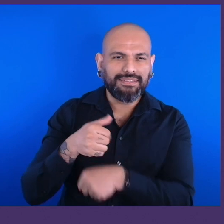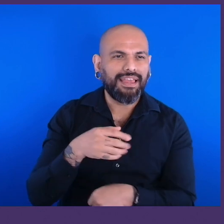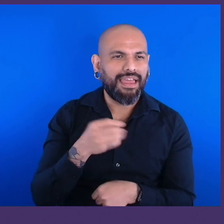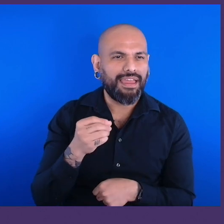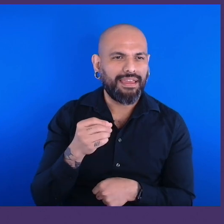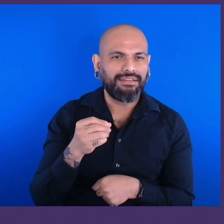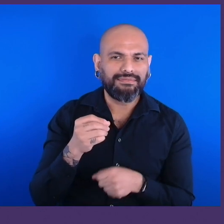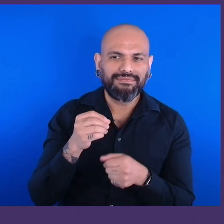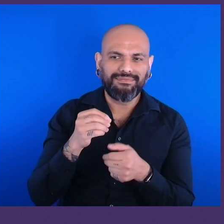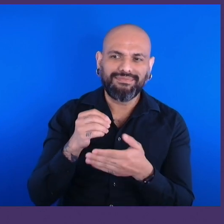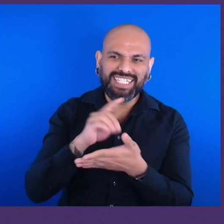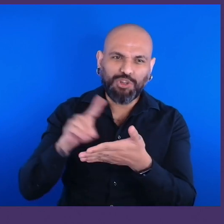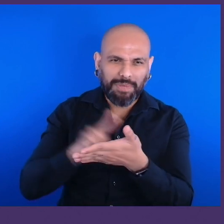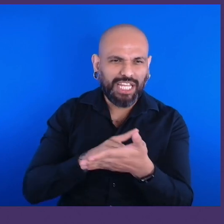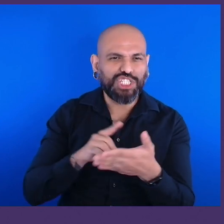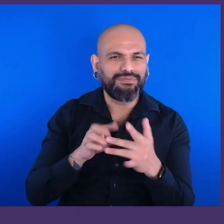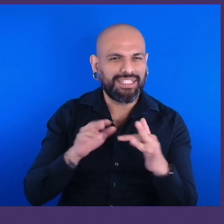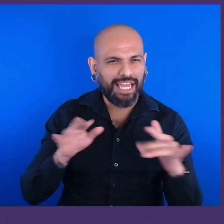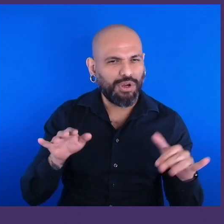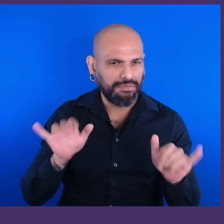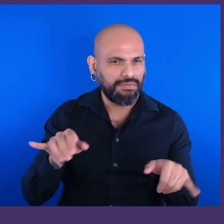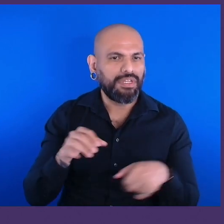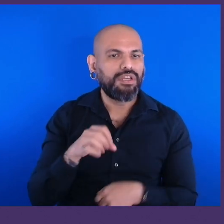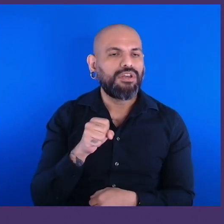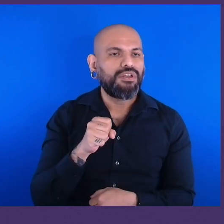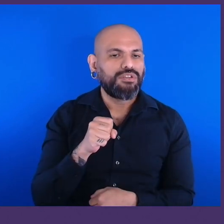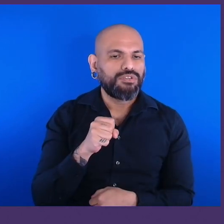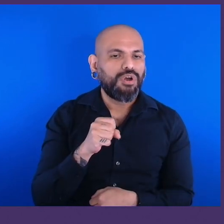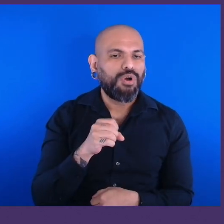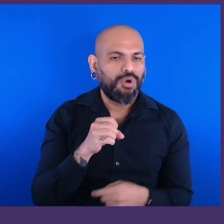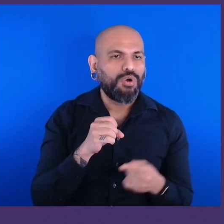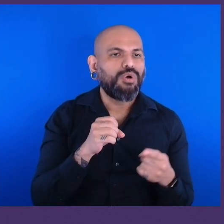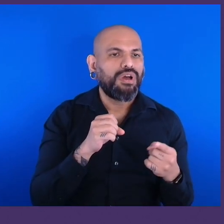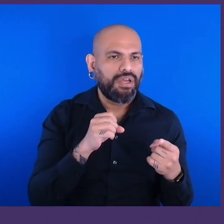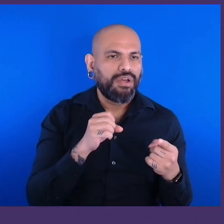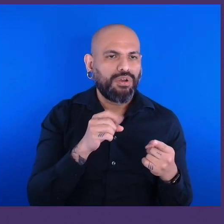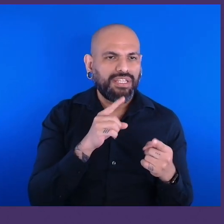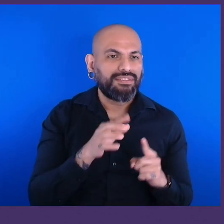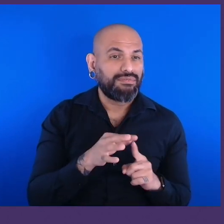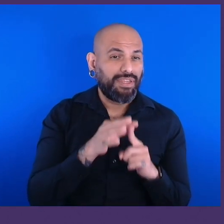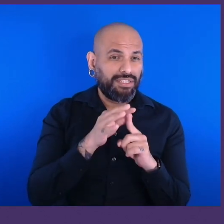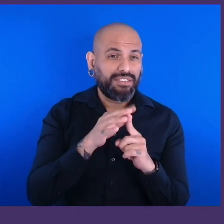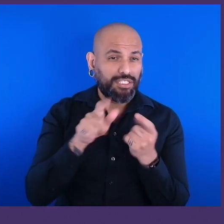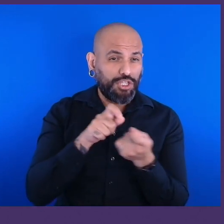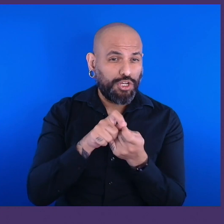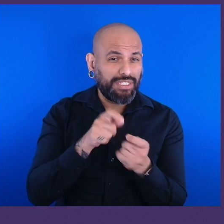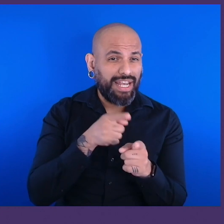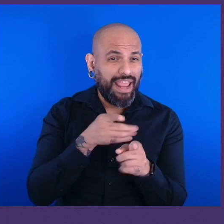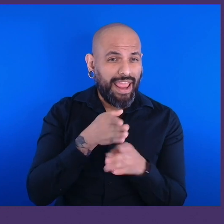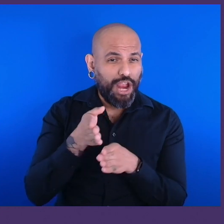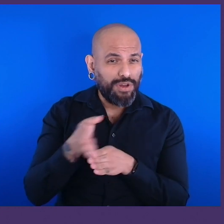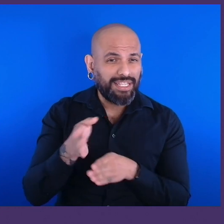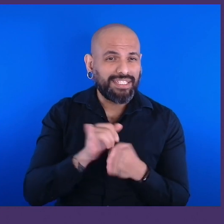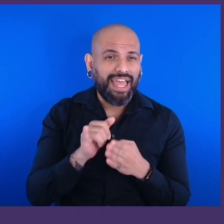we are also careful especially with certain areas like access to employment, education or public allowances,